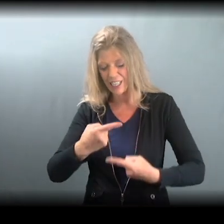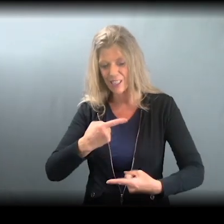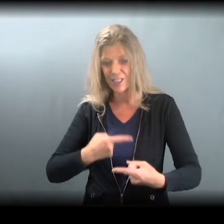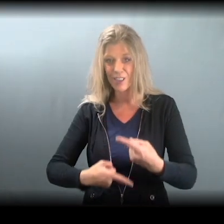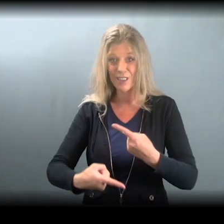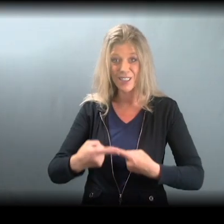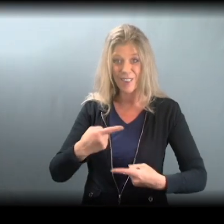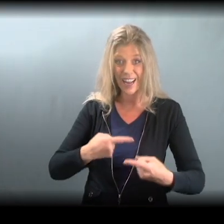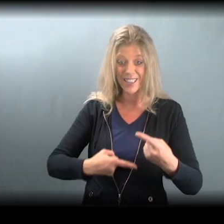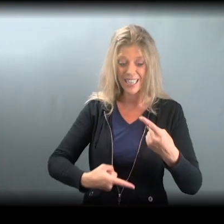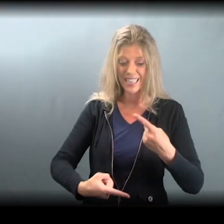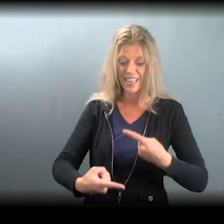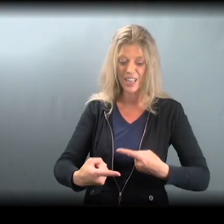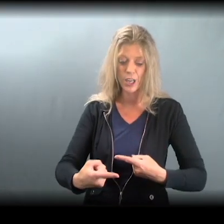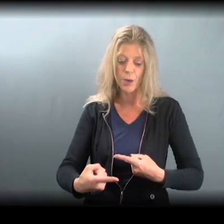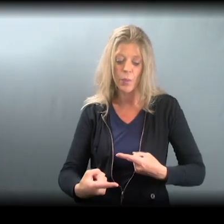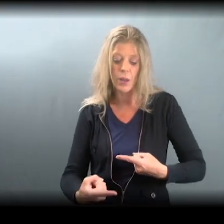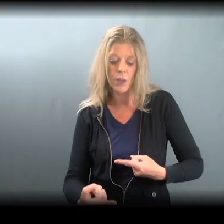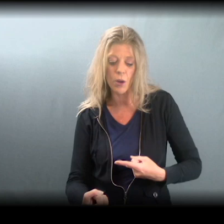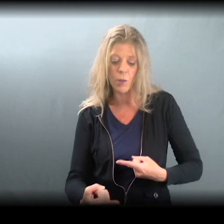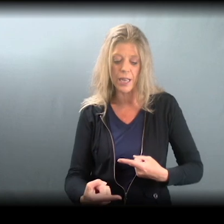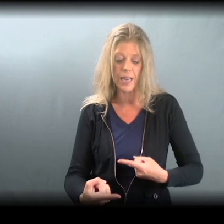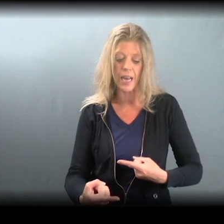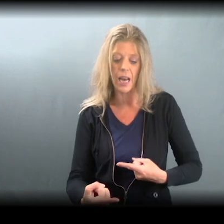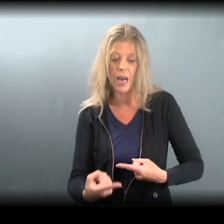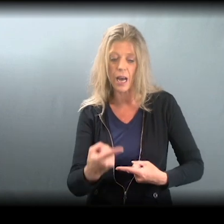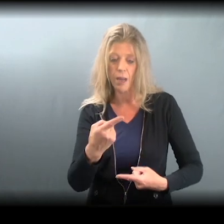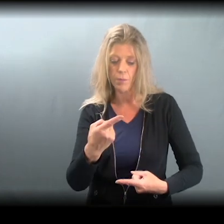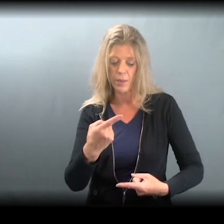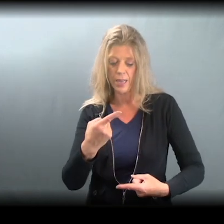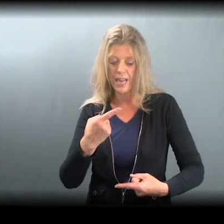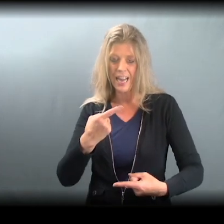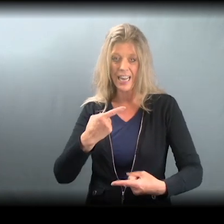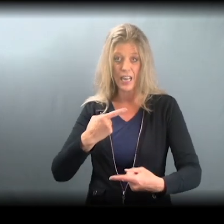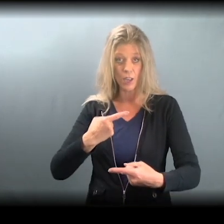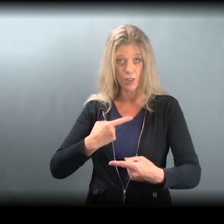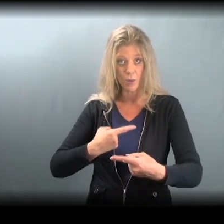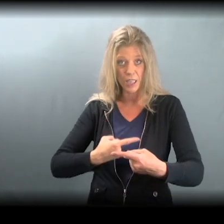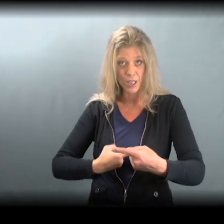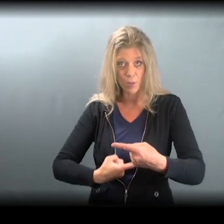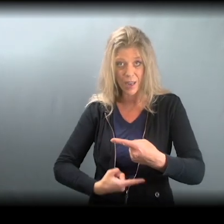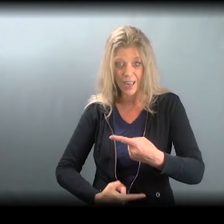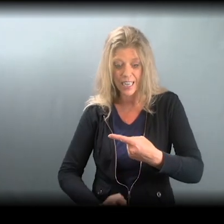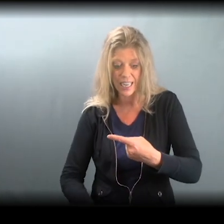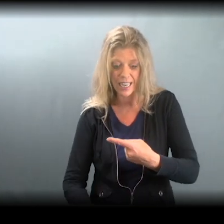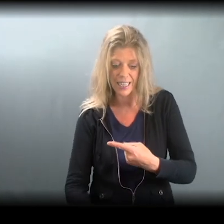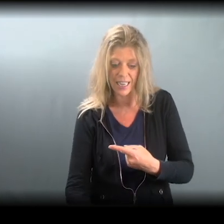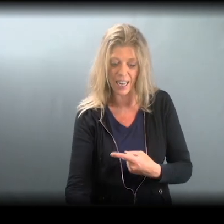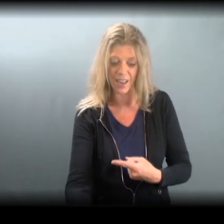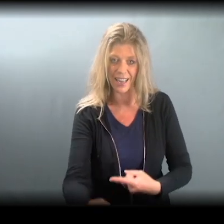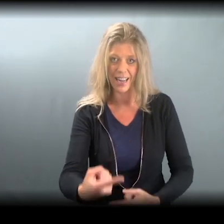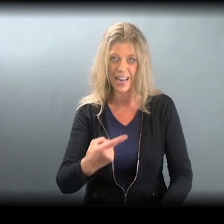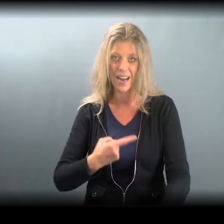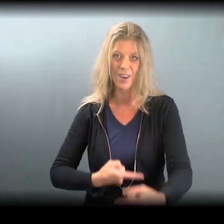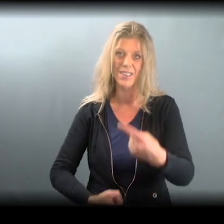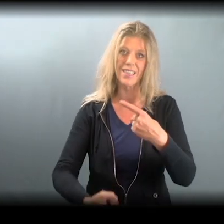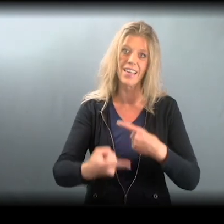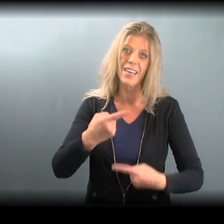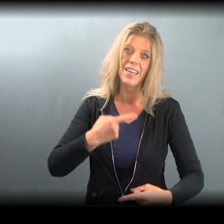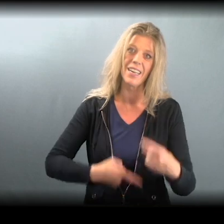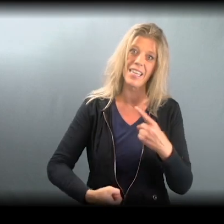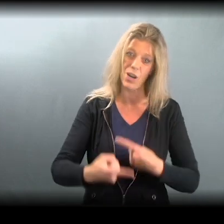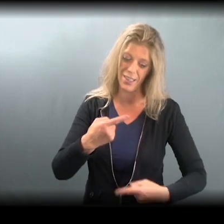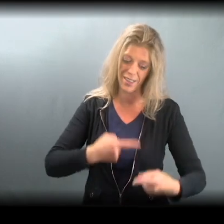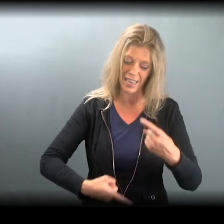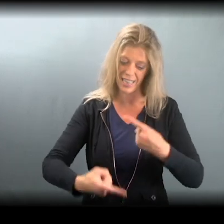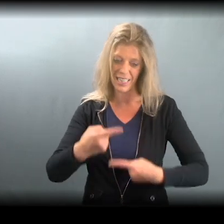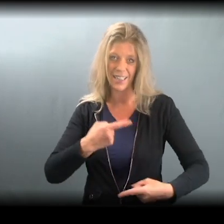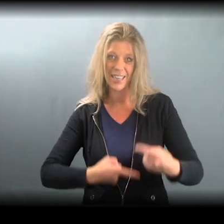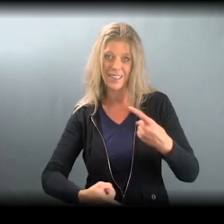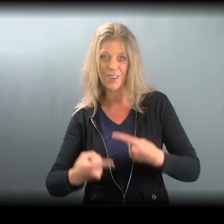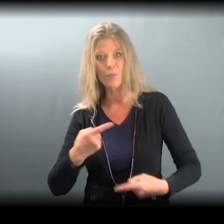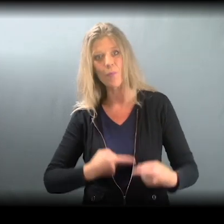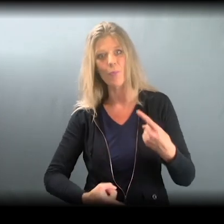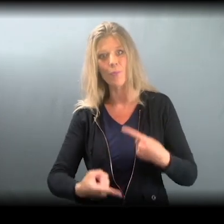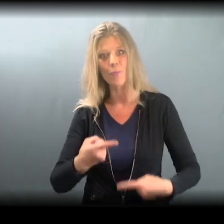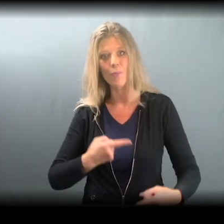do circles around each other going up, in towards your body, down, and out, and alternating like so.